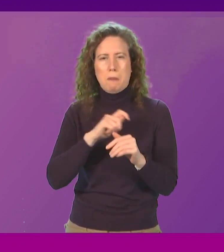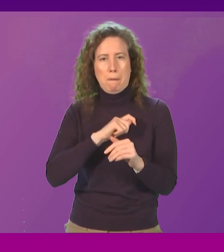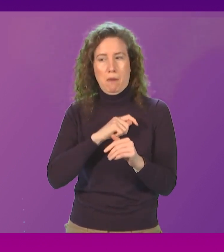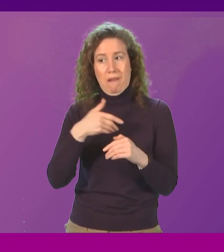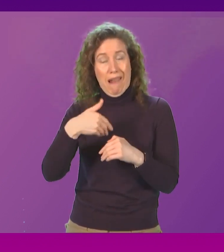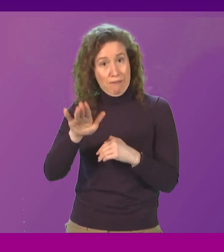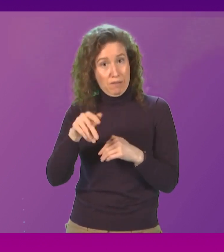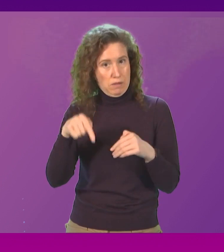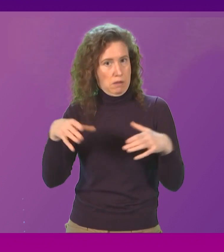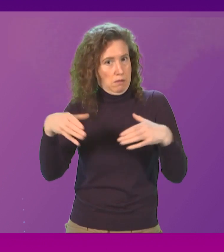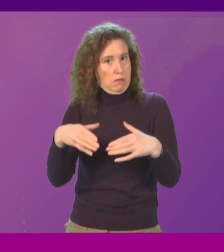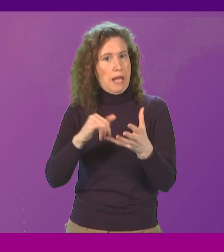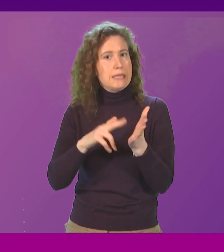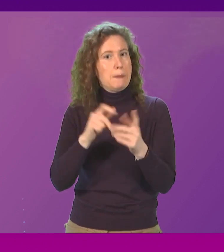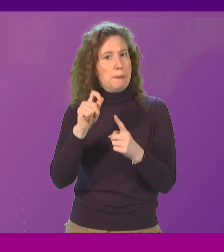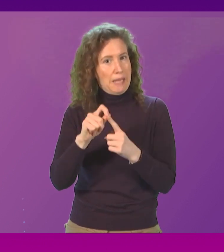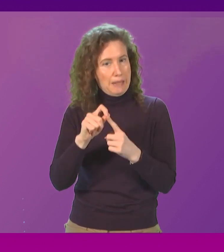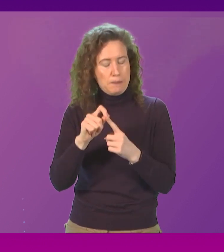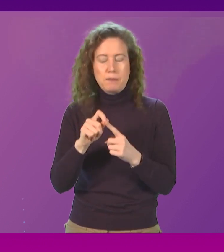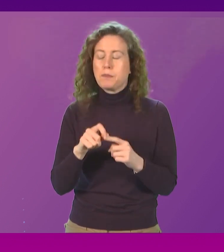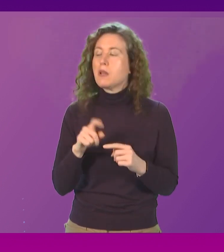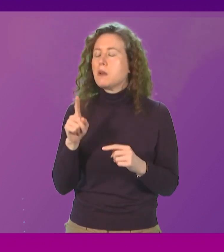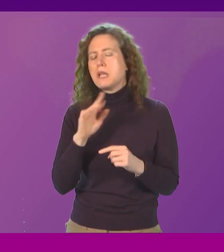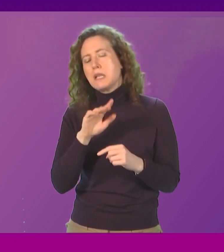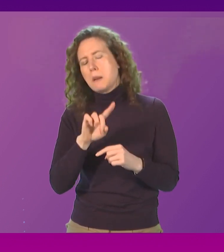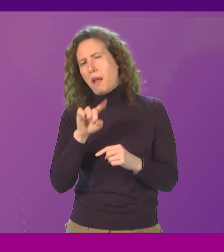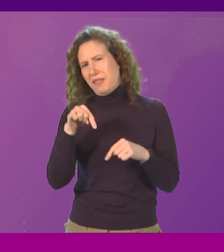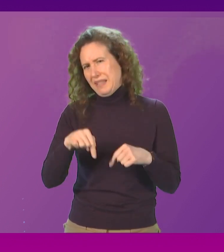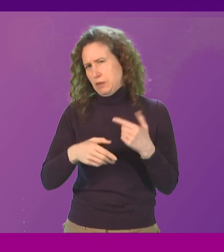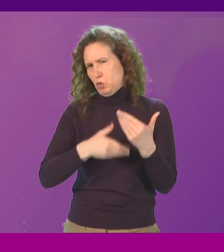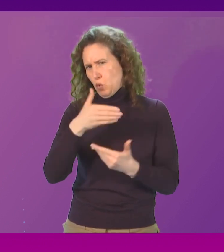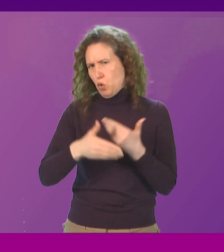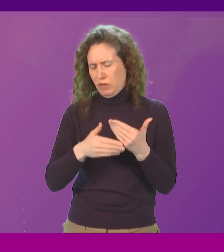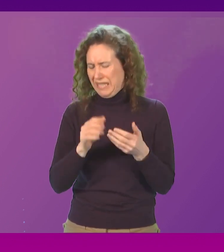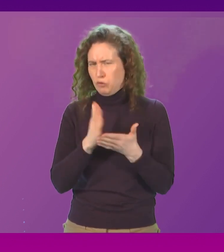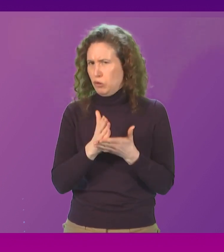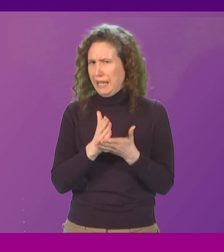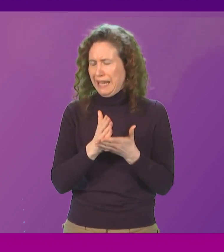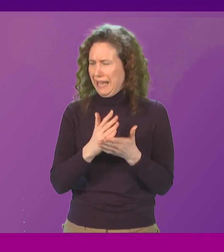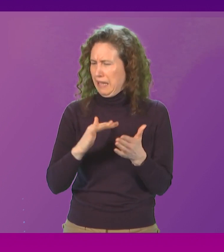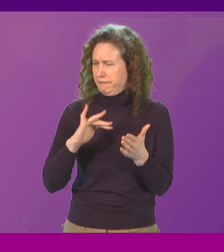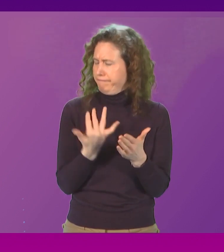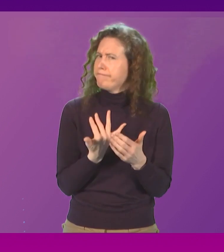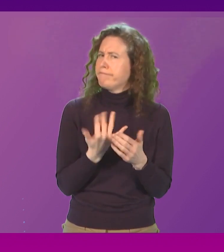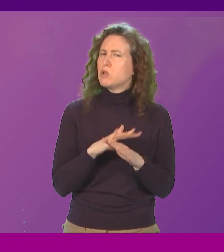the period”. The quote continued: “This story is both malicious and wholly inaccurate.